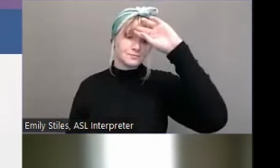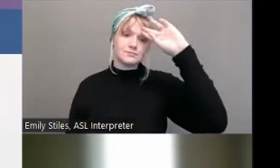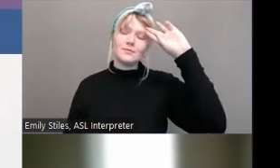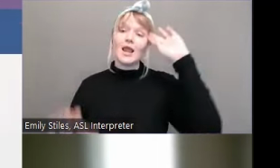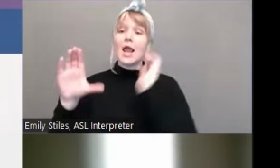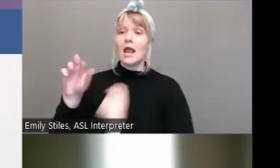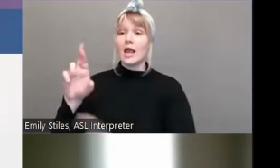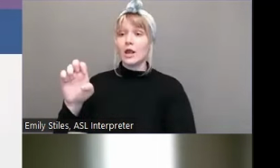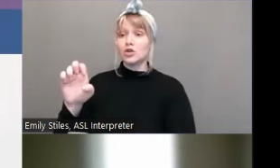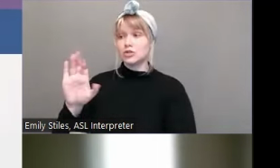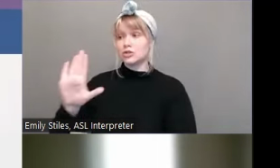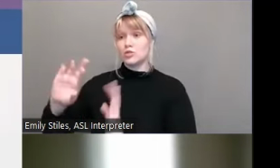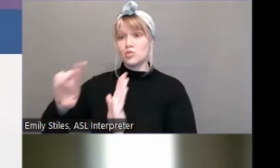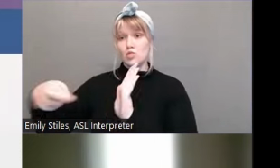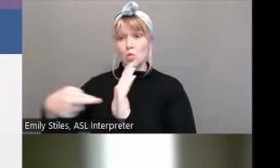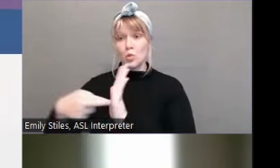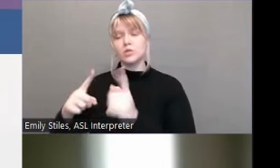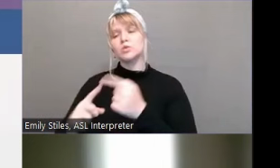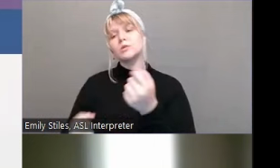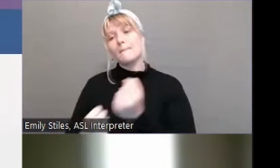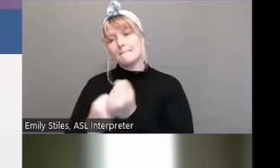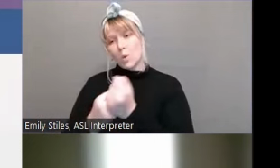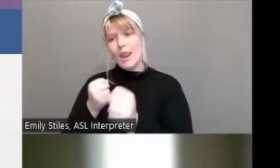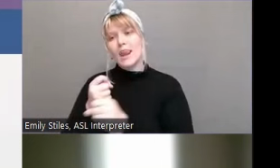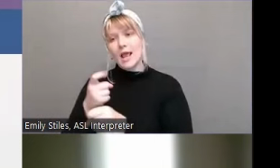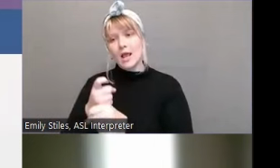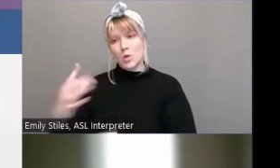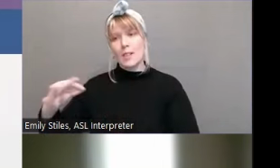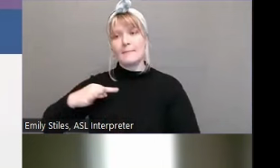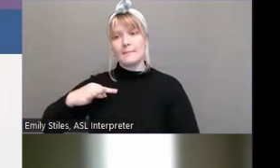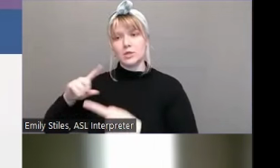the annual funding application to HUD for these housing programs.